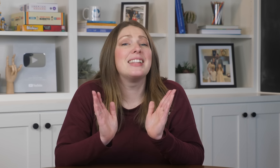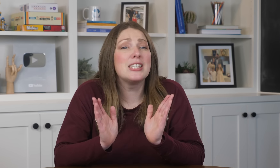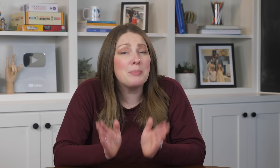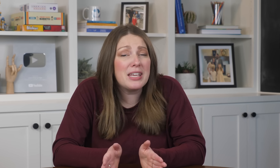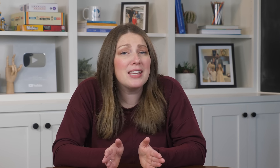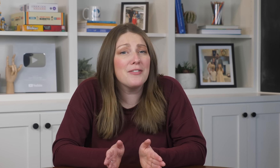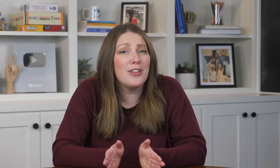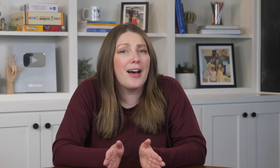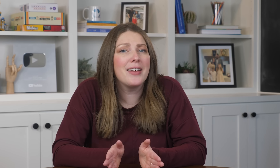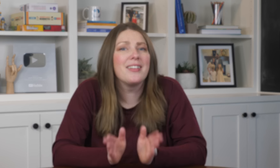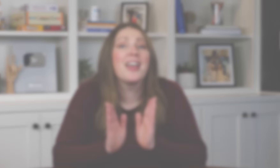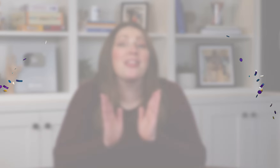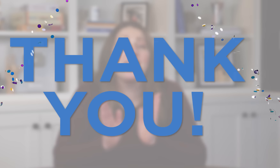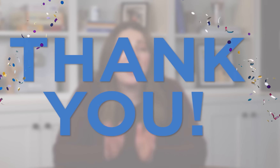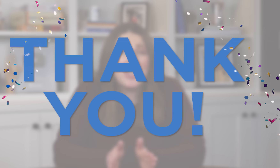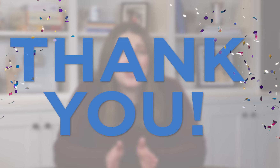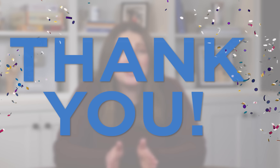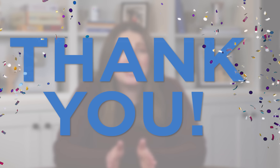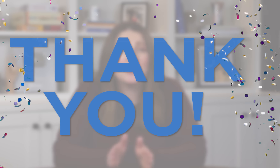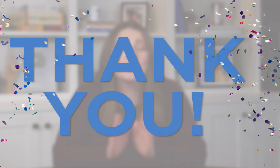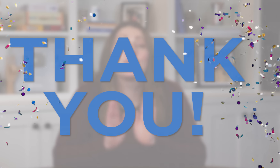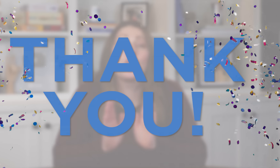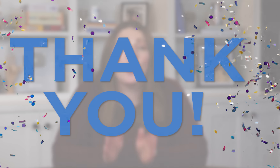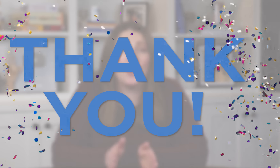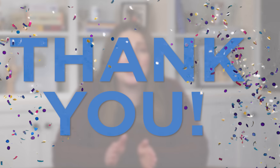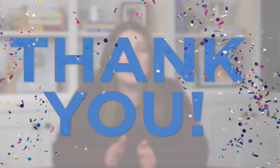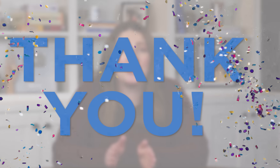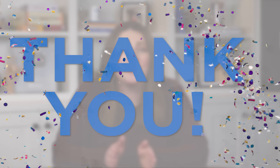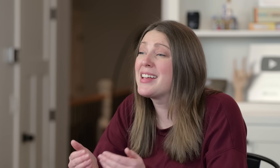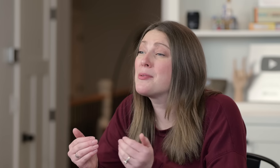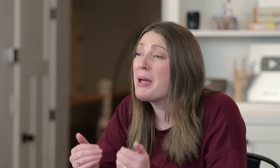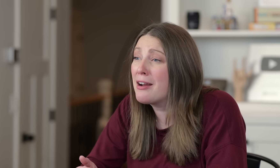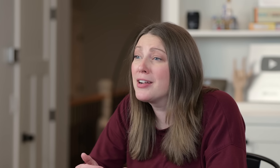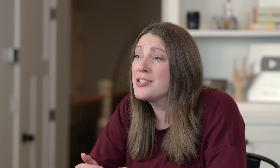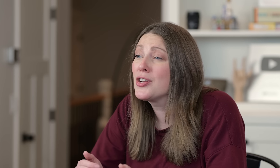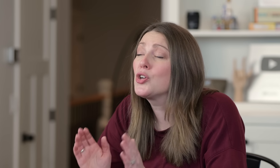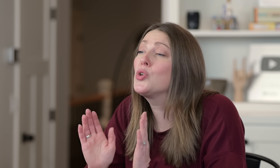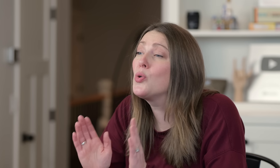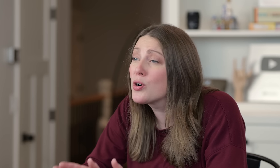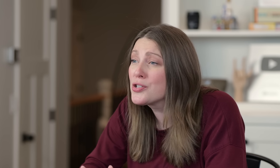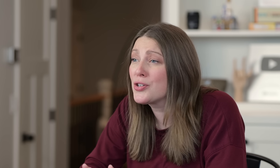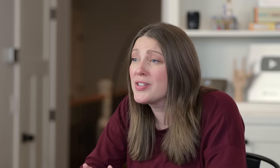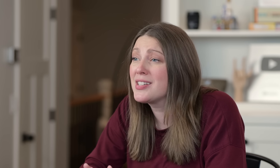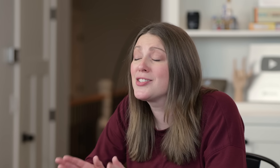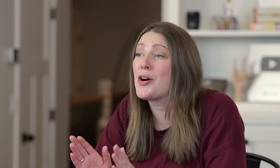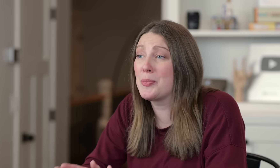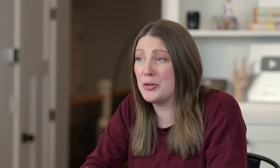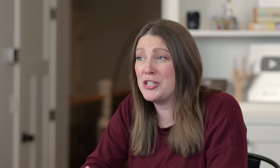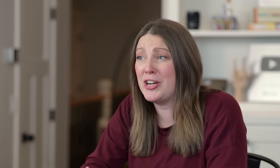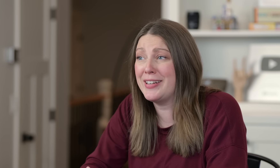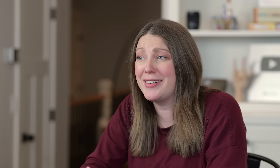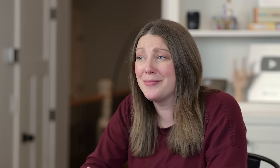And speaking of a lot, thank you teachers for all you do as a parent. Your services are appreciated.